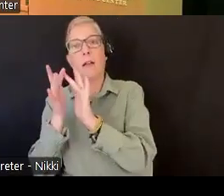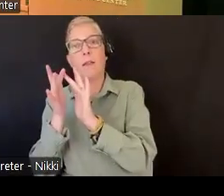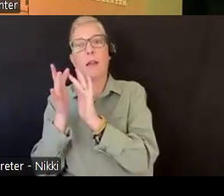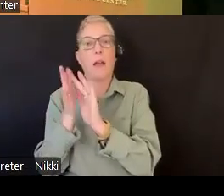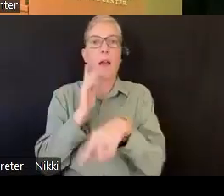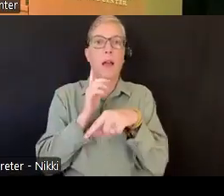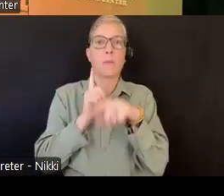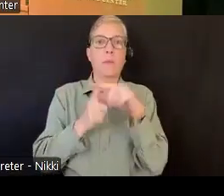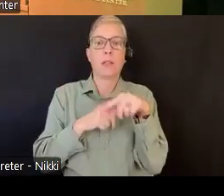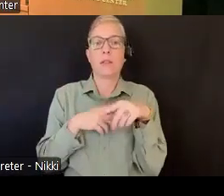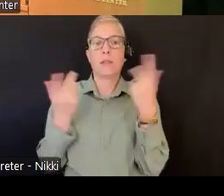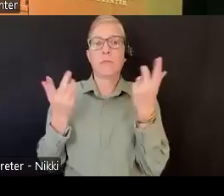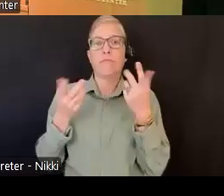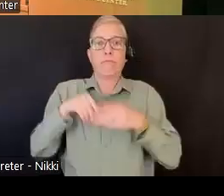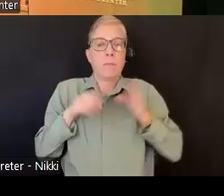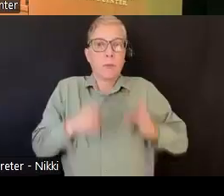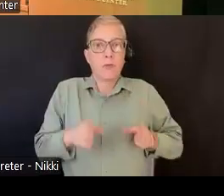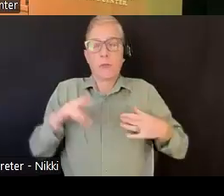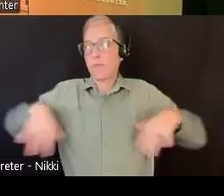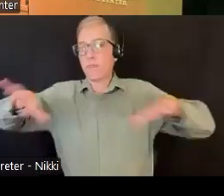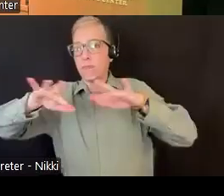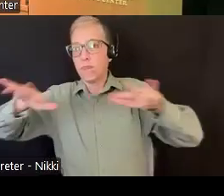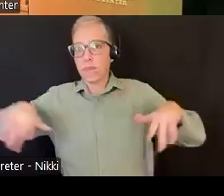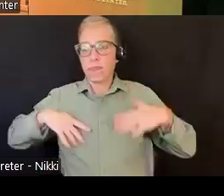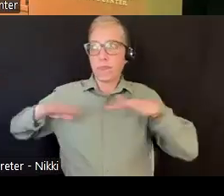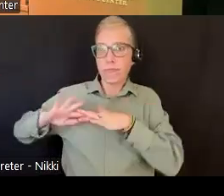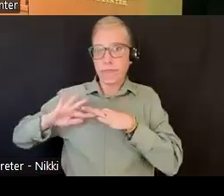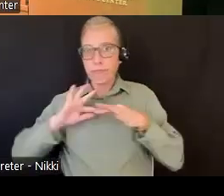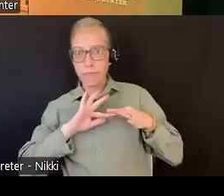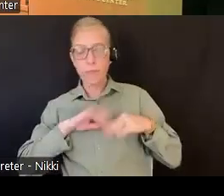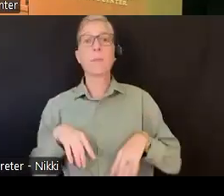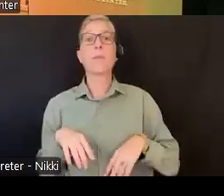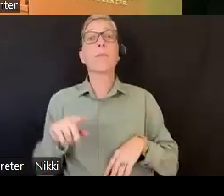as navigating comments that come in online. For those of you who are online, please do use the Q&A